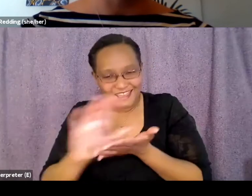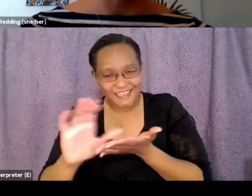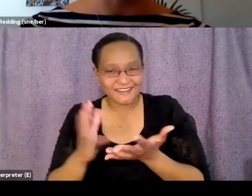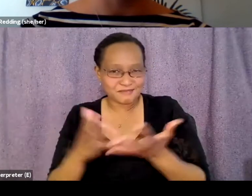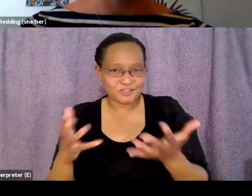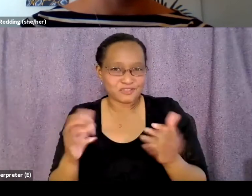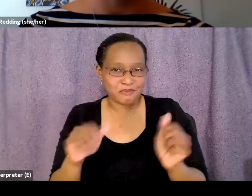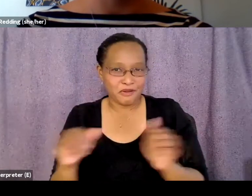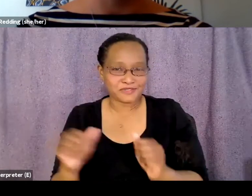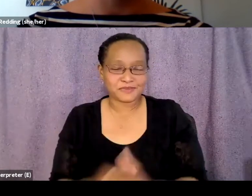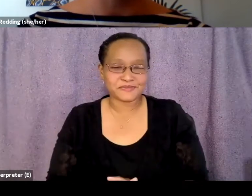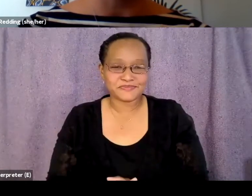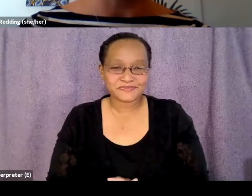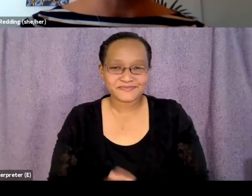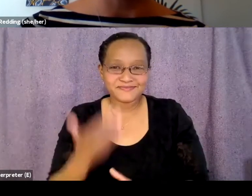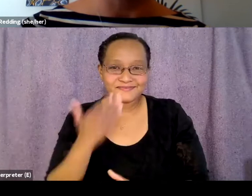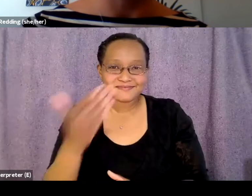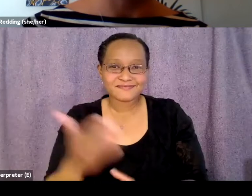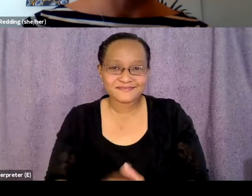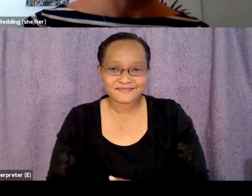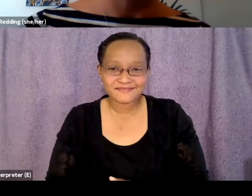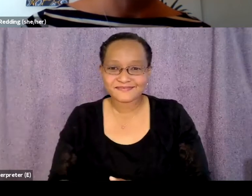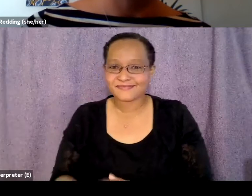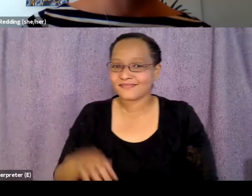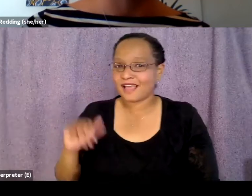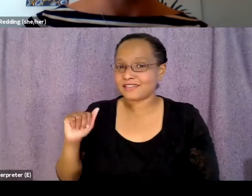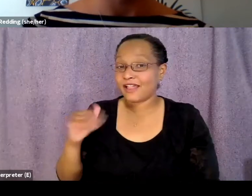Keah Brown: Thank you. Azaleah Goose (she/they): Thank you.